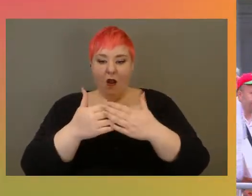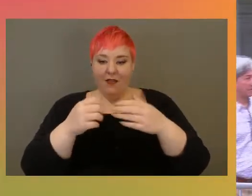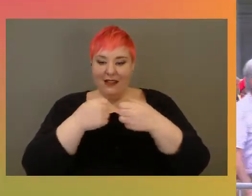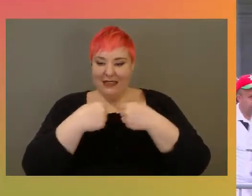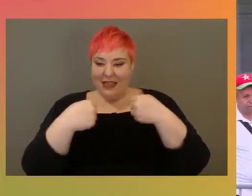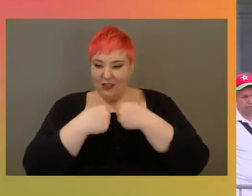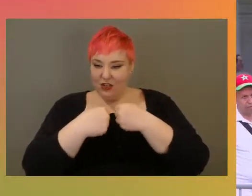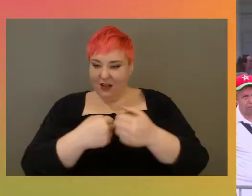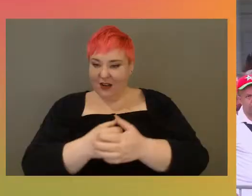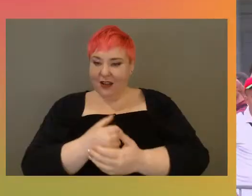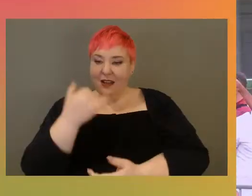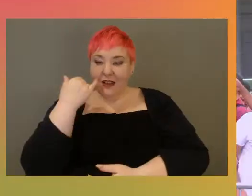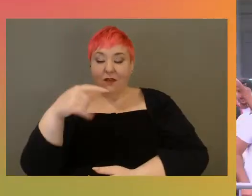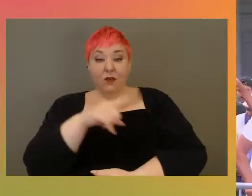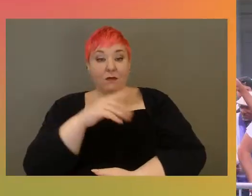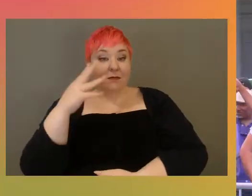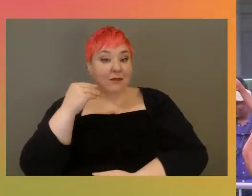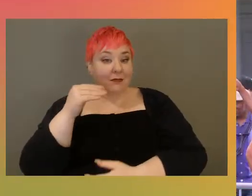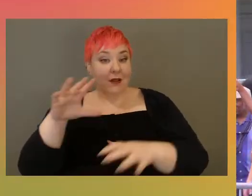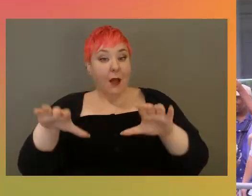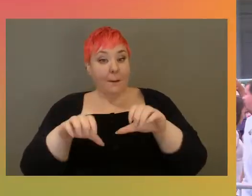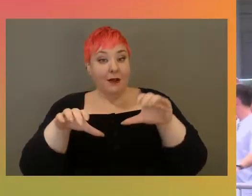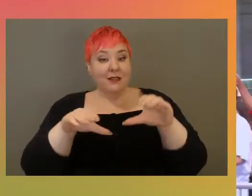OPENING UP THE SHOULDERS.